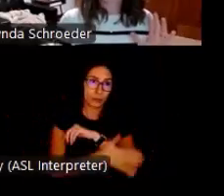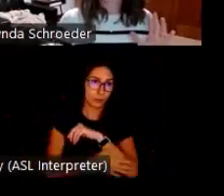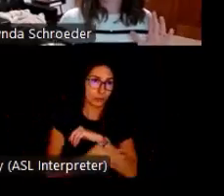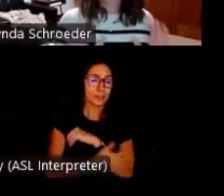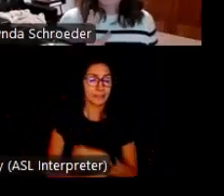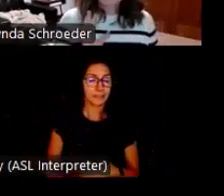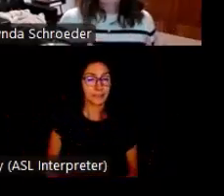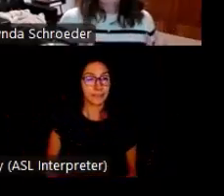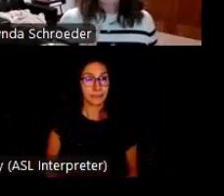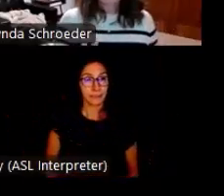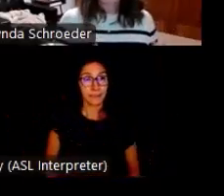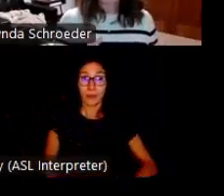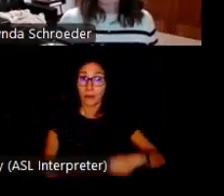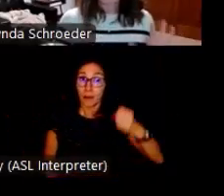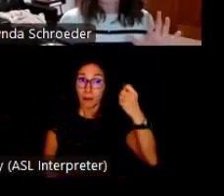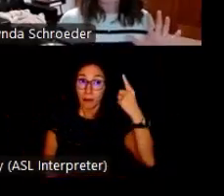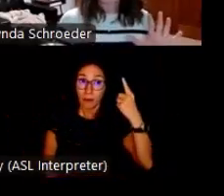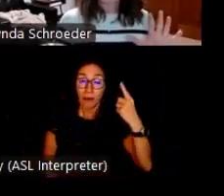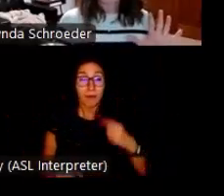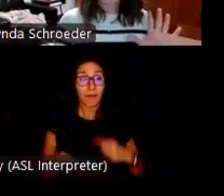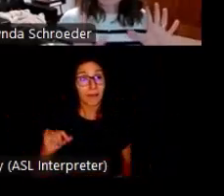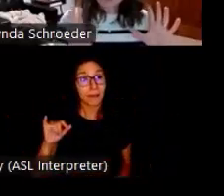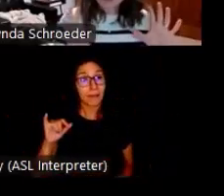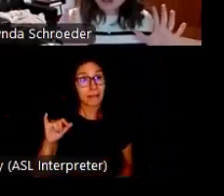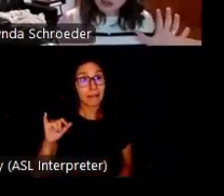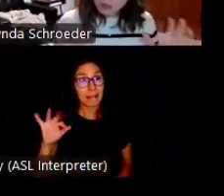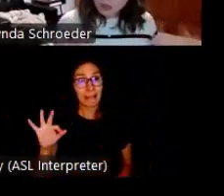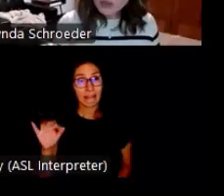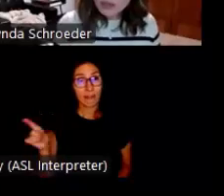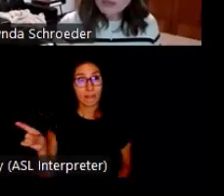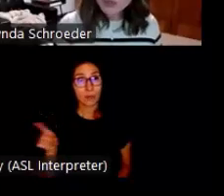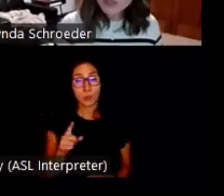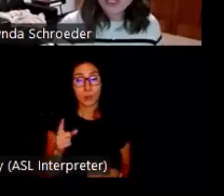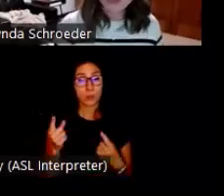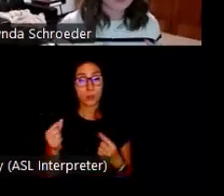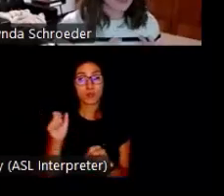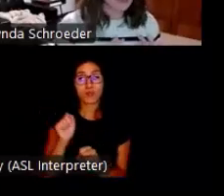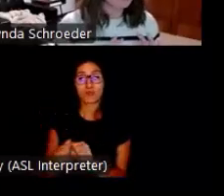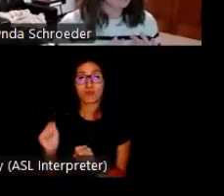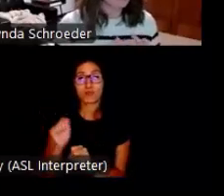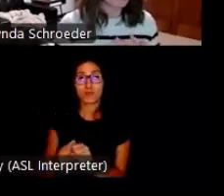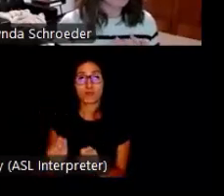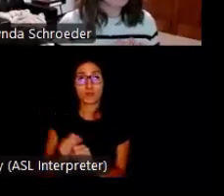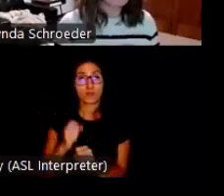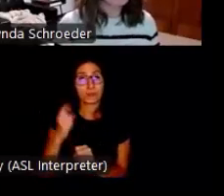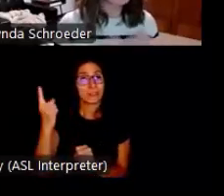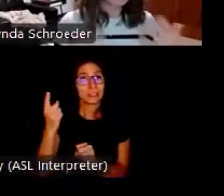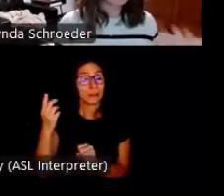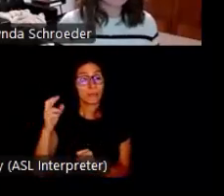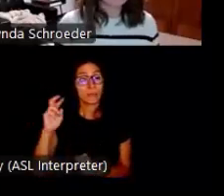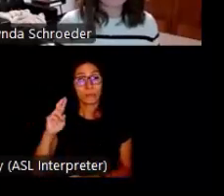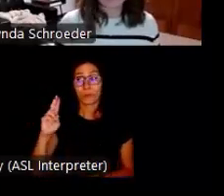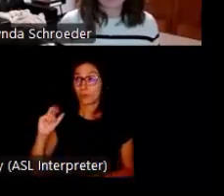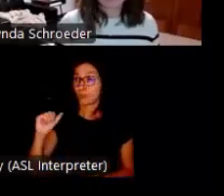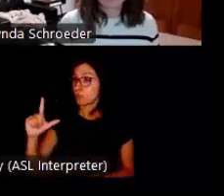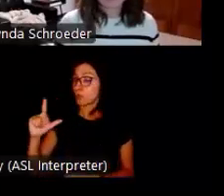But what if you're doing work in a rural community or at a more micro level?